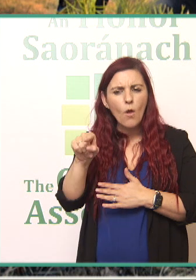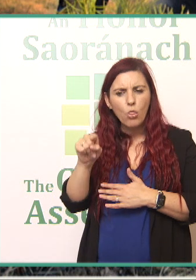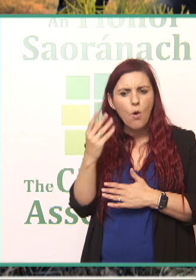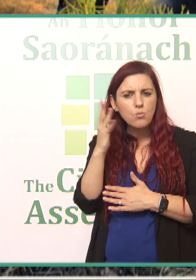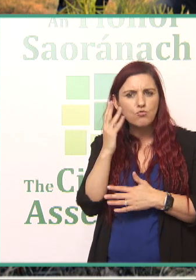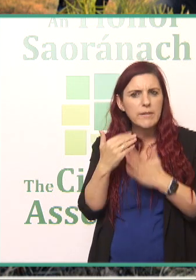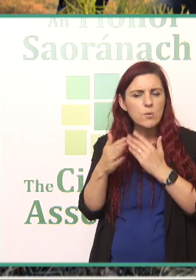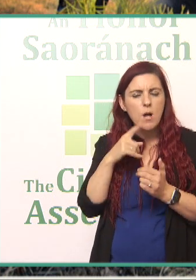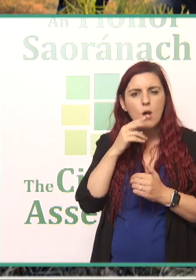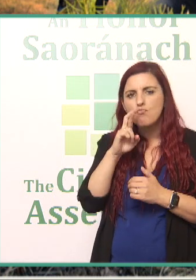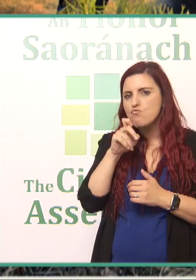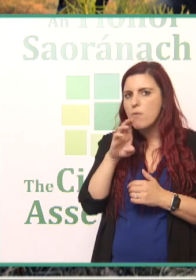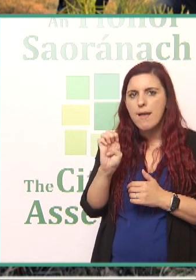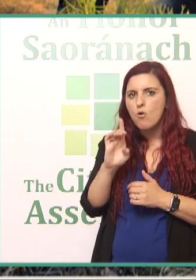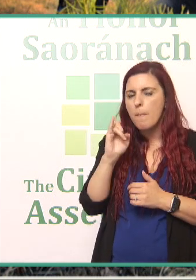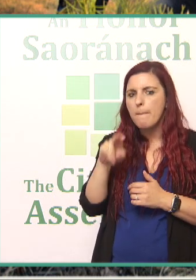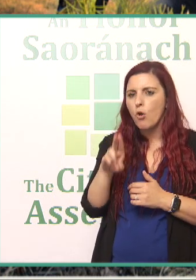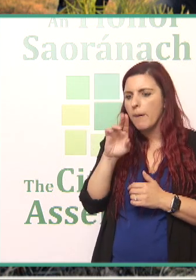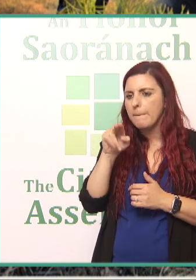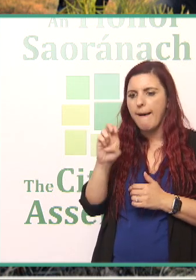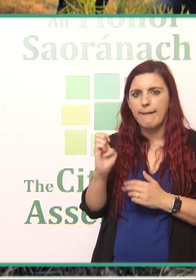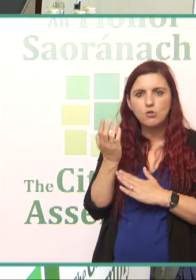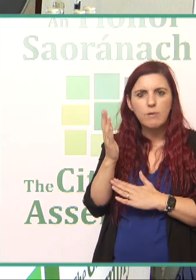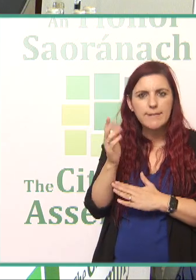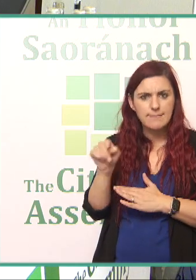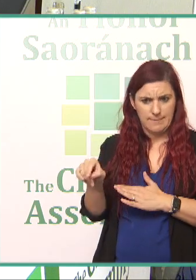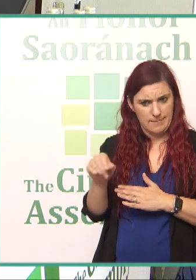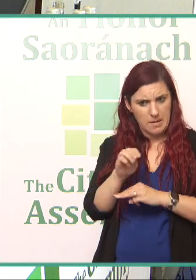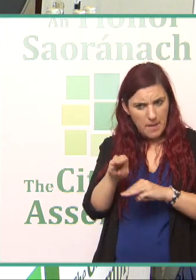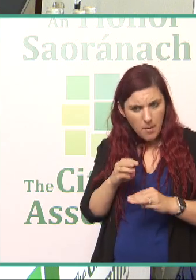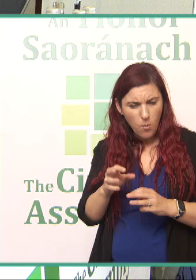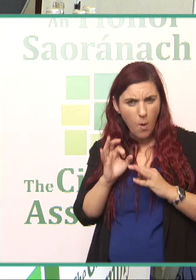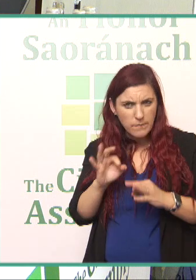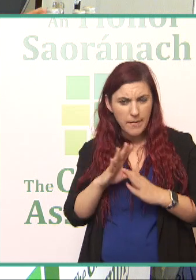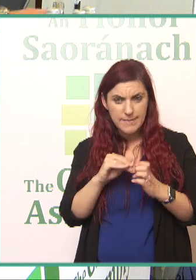of the iceberg people are hungry to do something people do care it's not just Farmers it's also